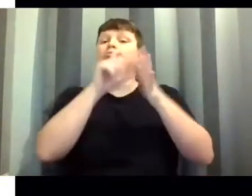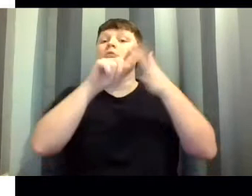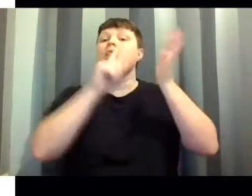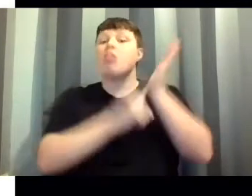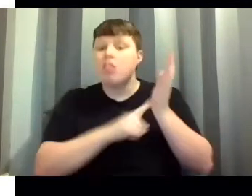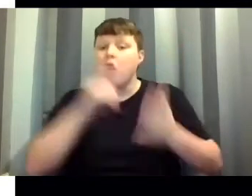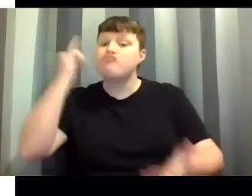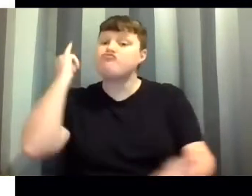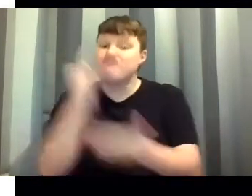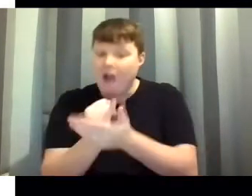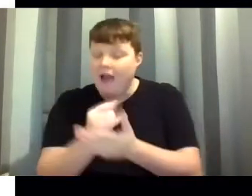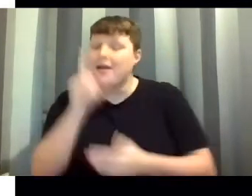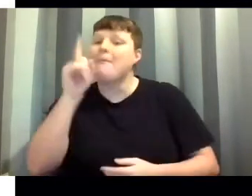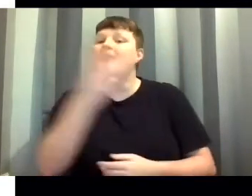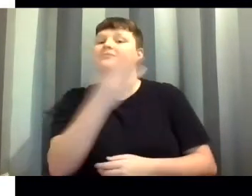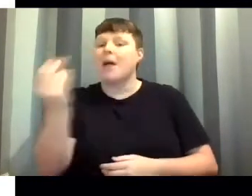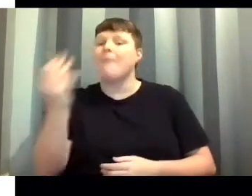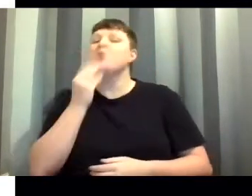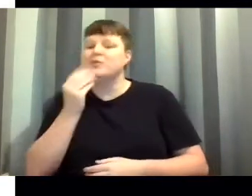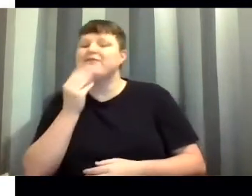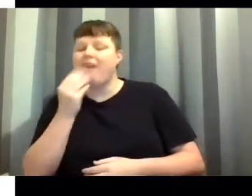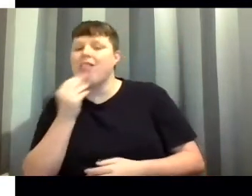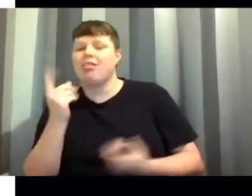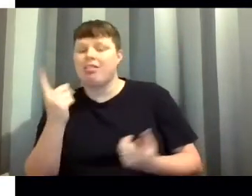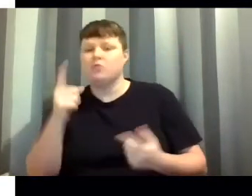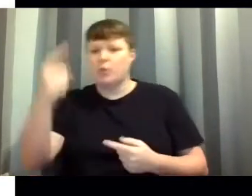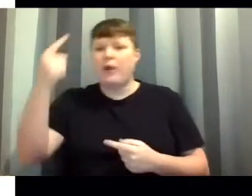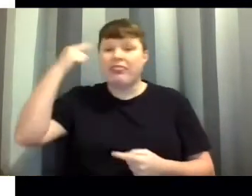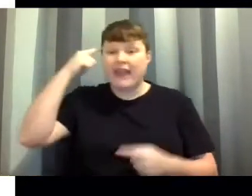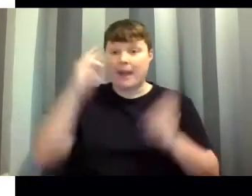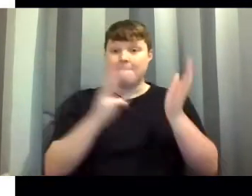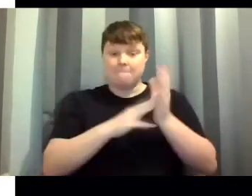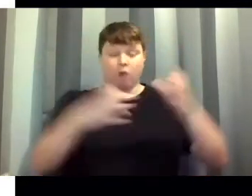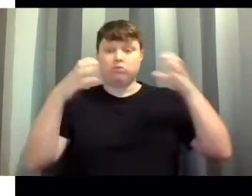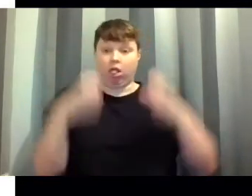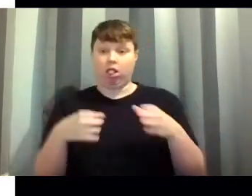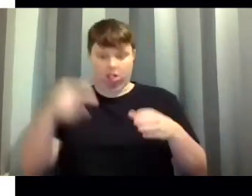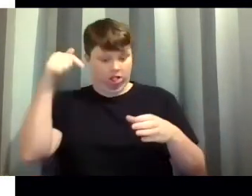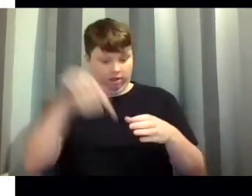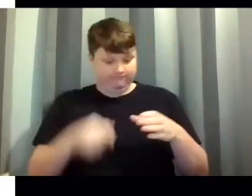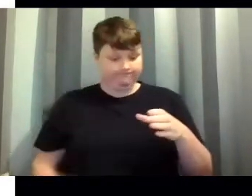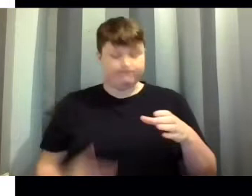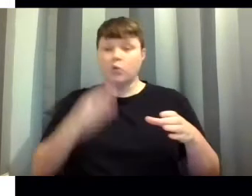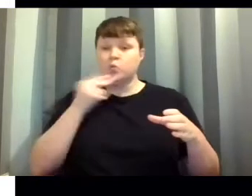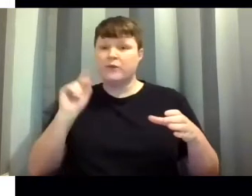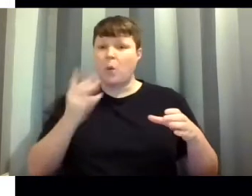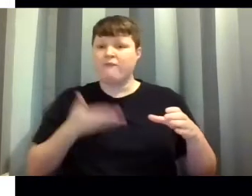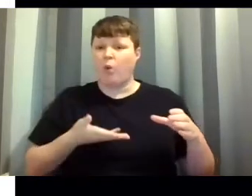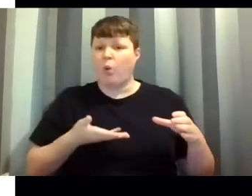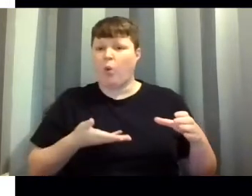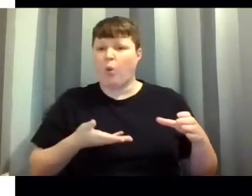are useful". So, whenever you think about a model you need to think about what is it used for and,